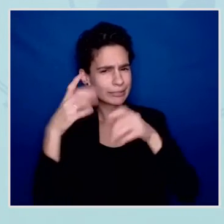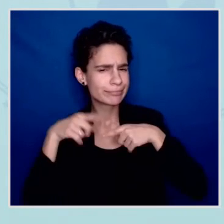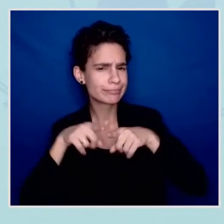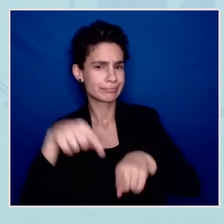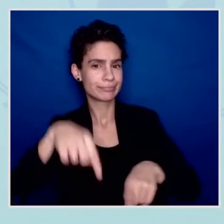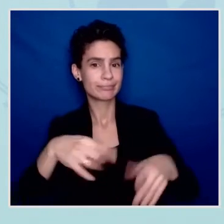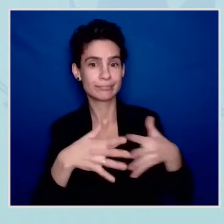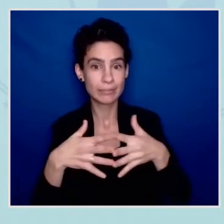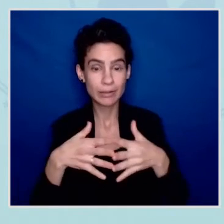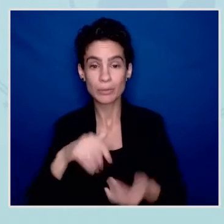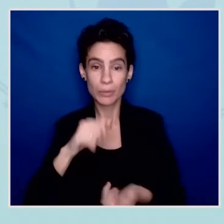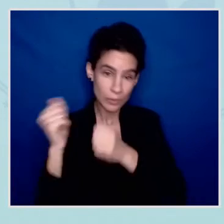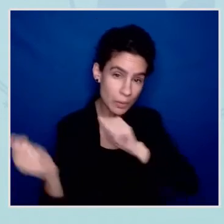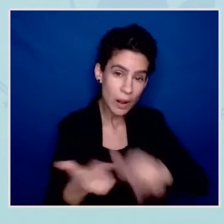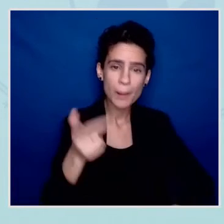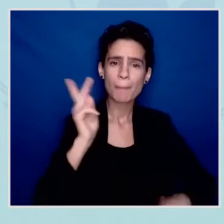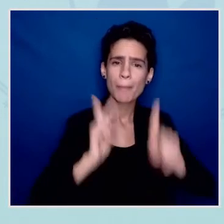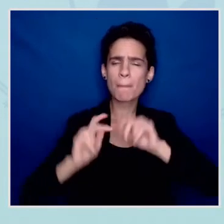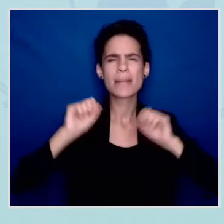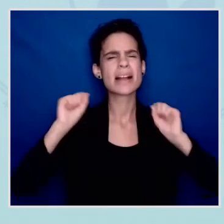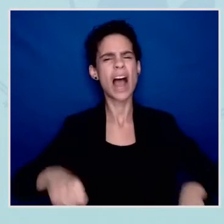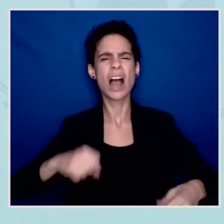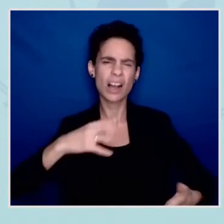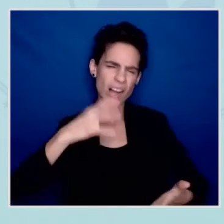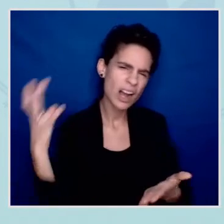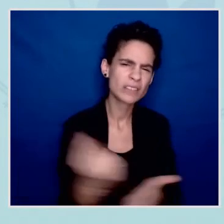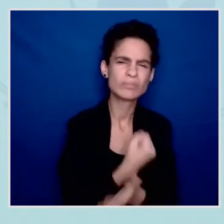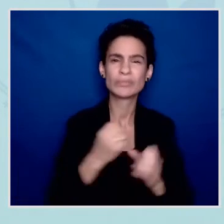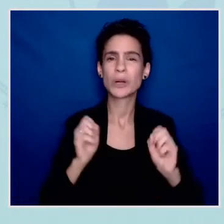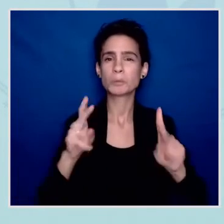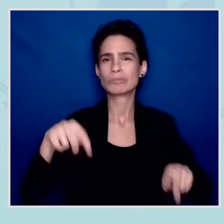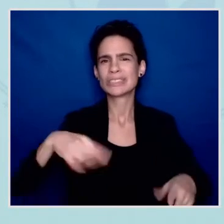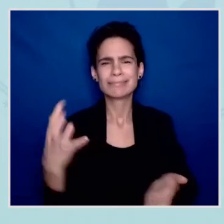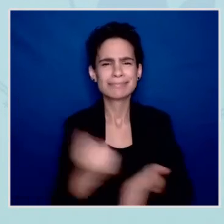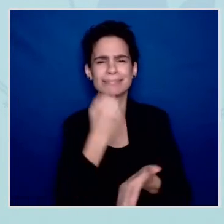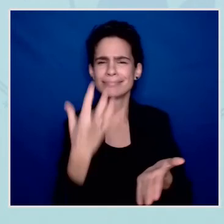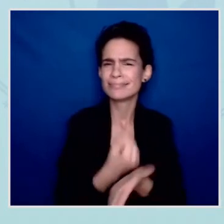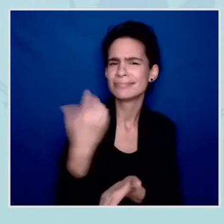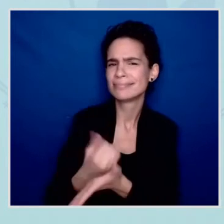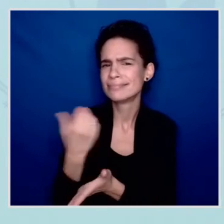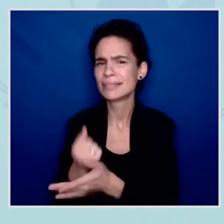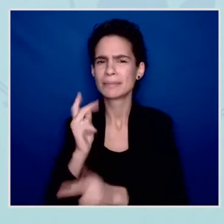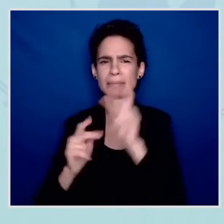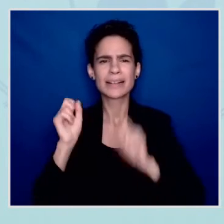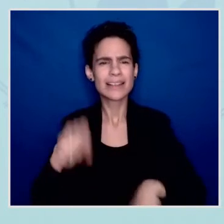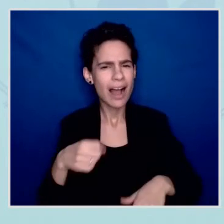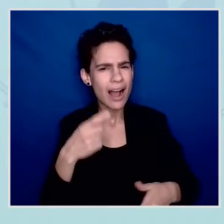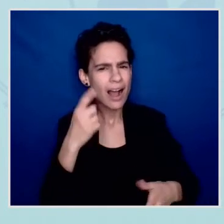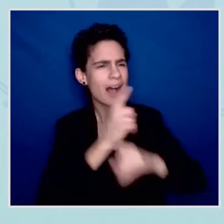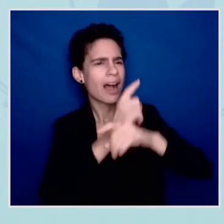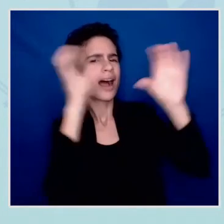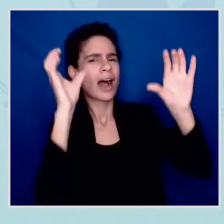THEY WILL FIGHT TO HONOR THE DIGNITY OF WORK. THE PRESIDENT-